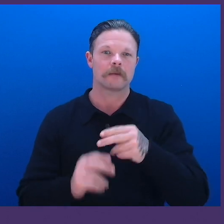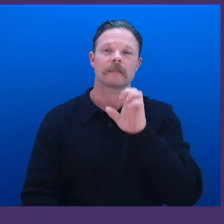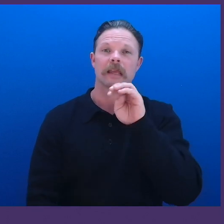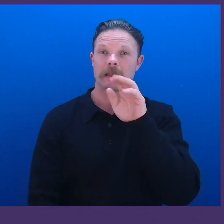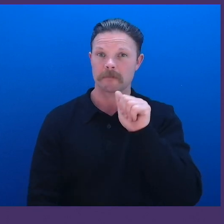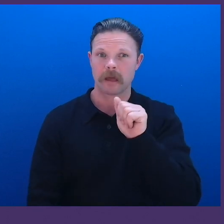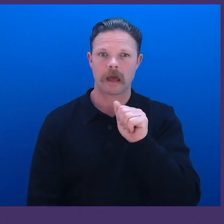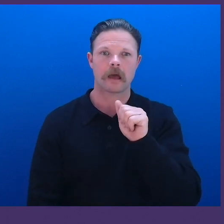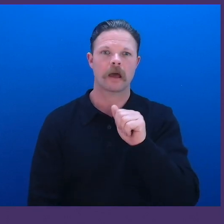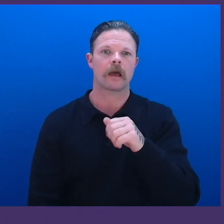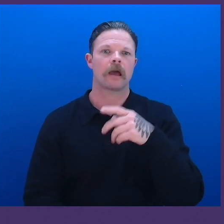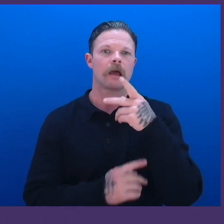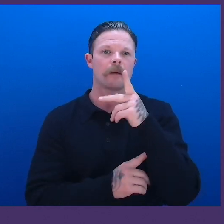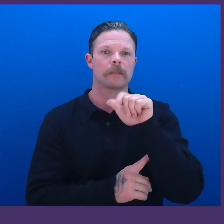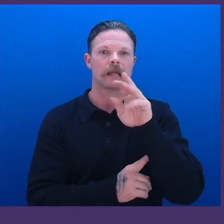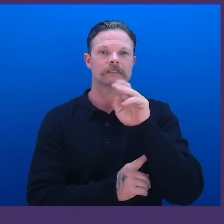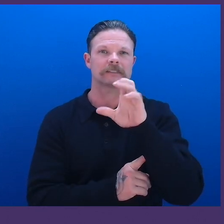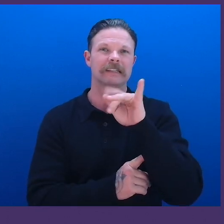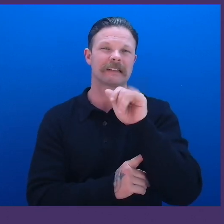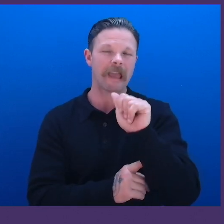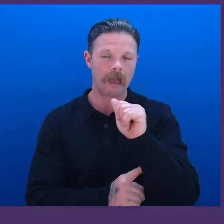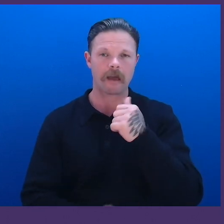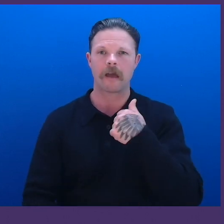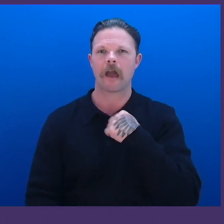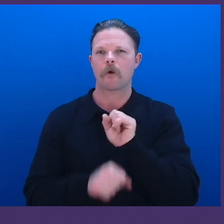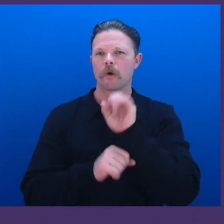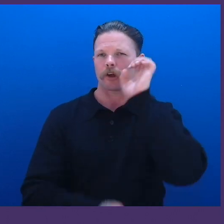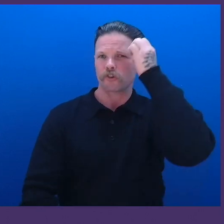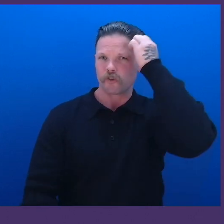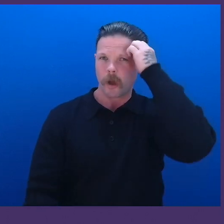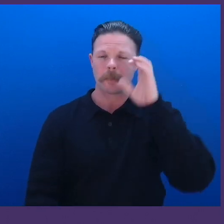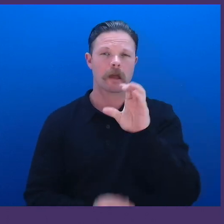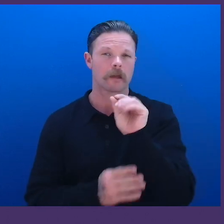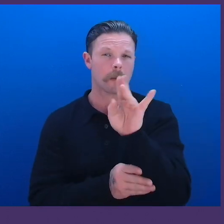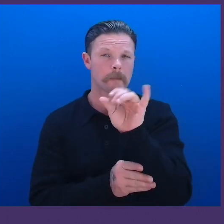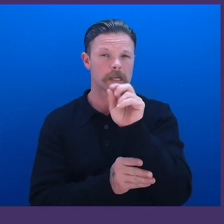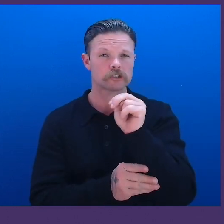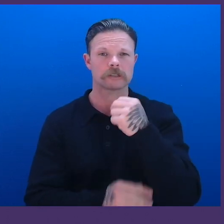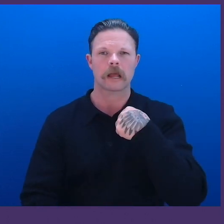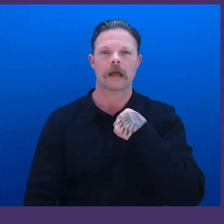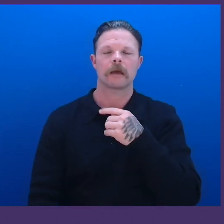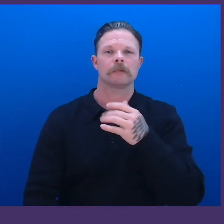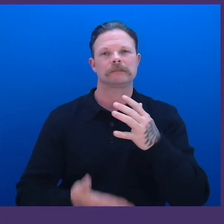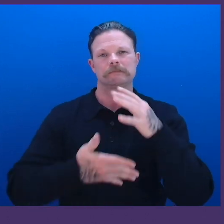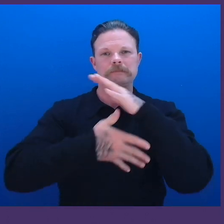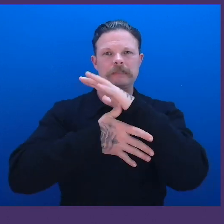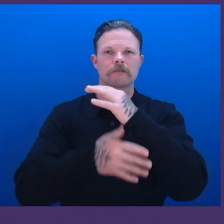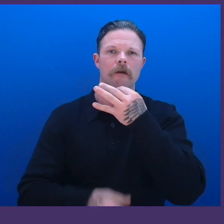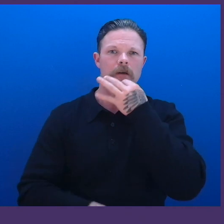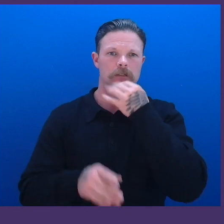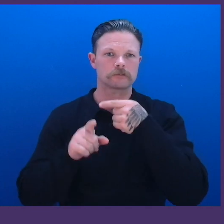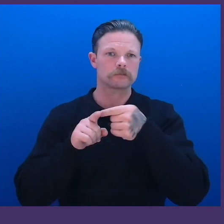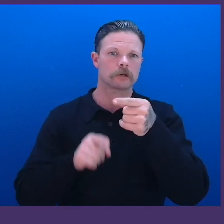I work at the European Commission. I'm Senior Expert in the unit that is responsible